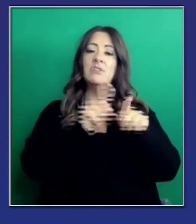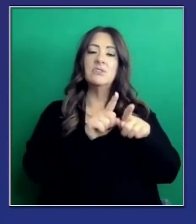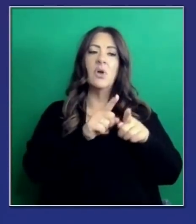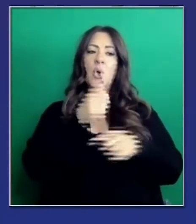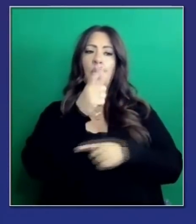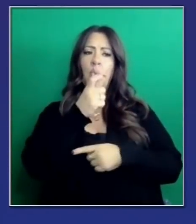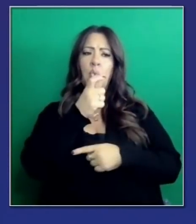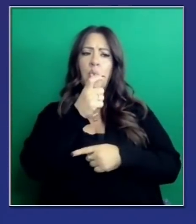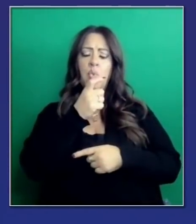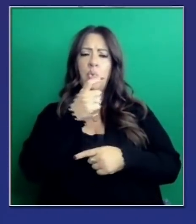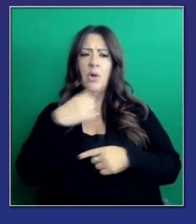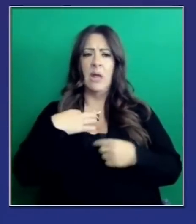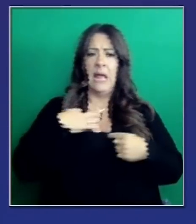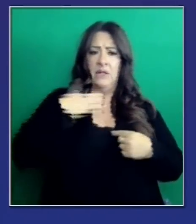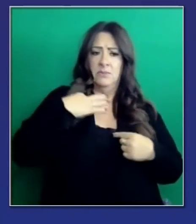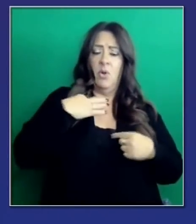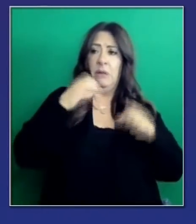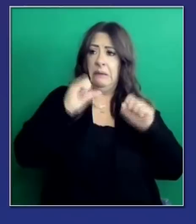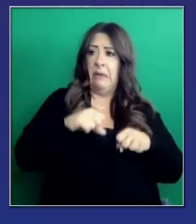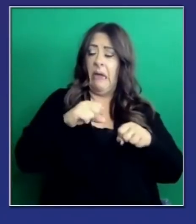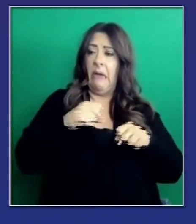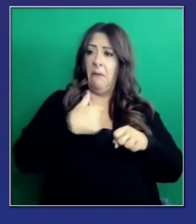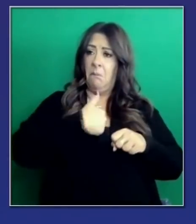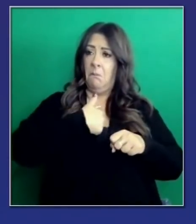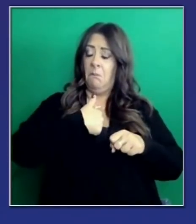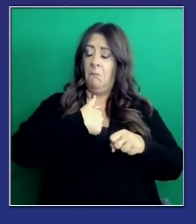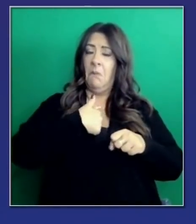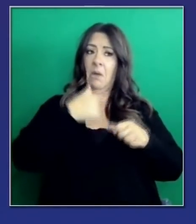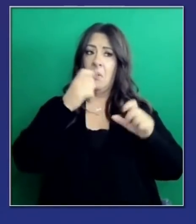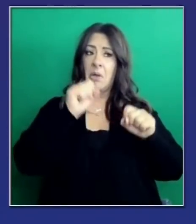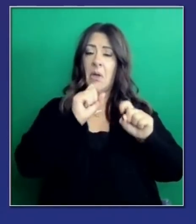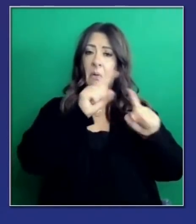OF TIME. WE WERE AMAZED OPPORTUNITY TO SIMPLIFY OUR ELIGIBILITY FRAMEWORK.